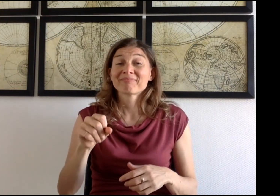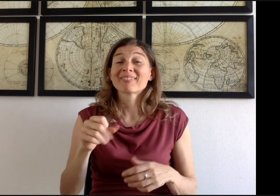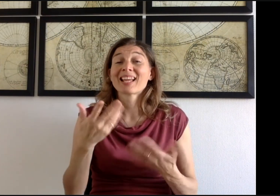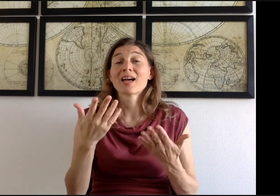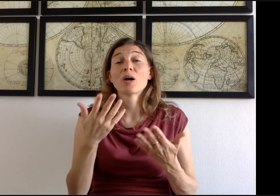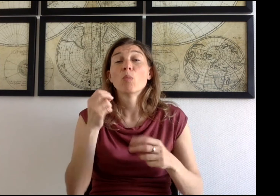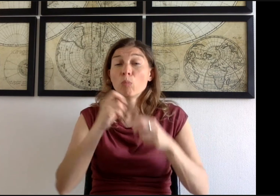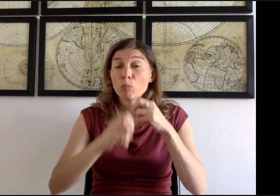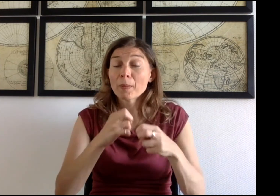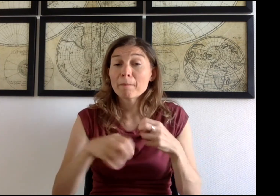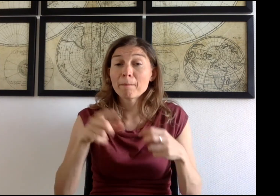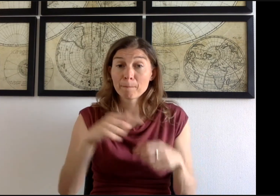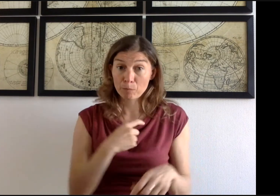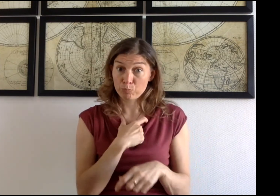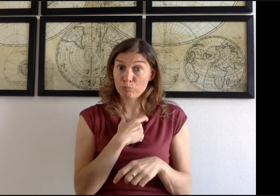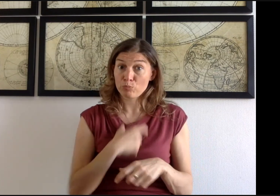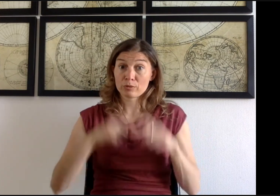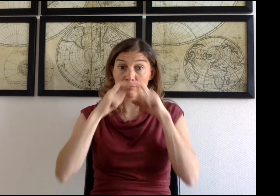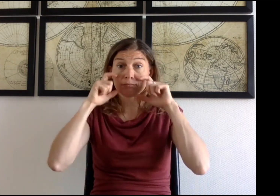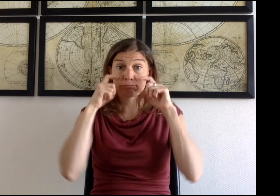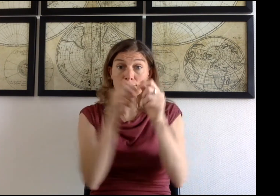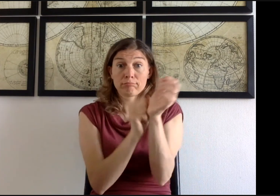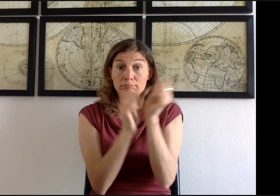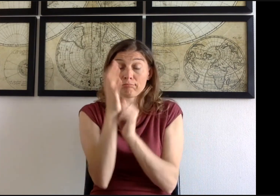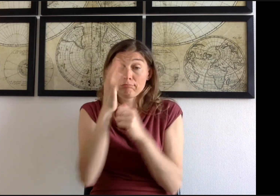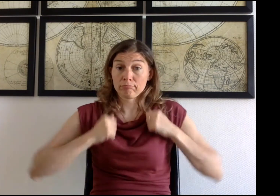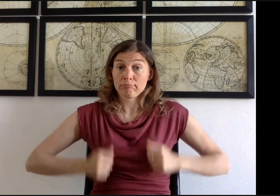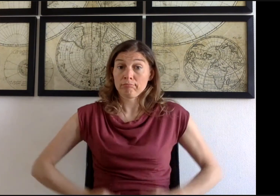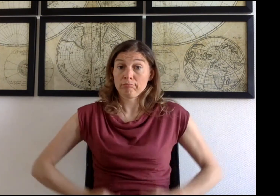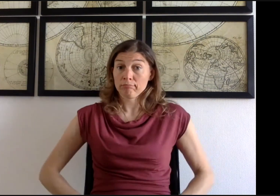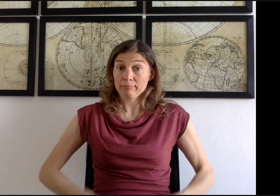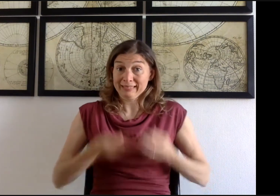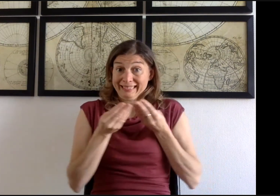because in Italy, but I think in all Europe,